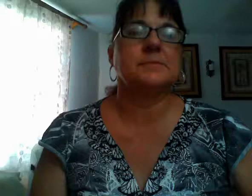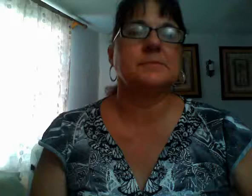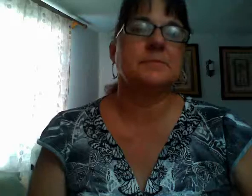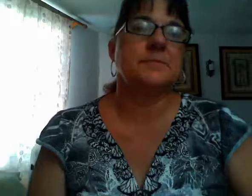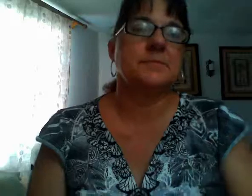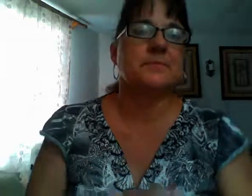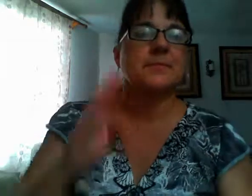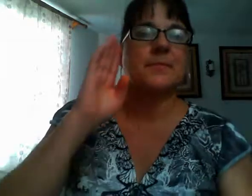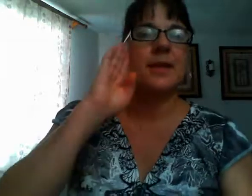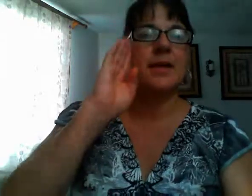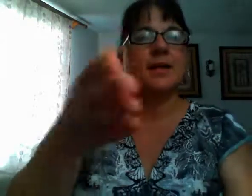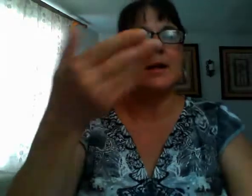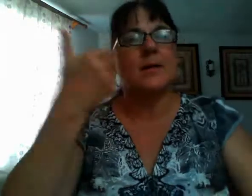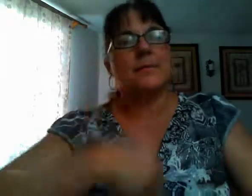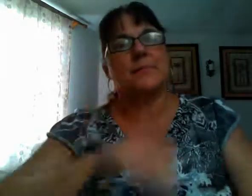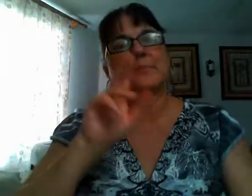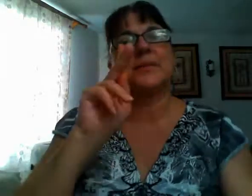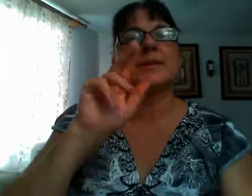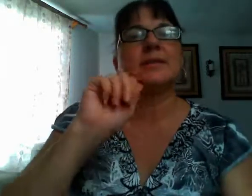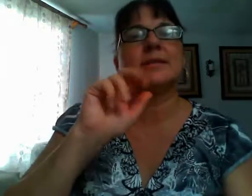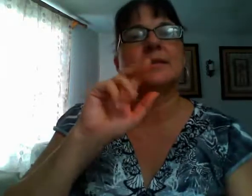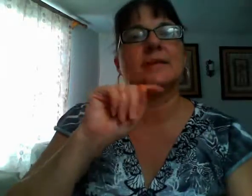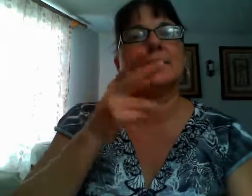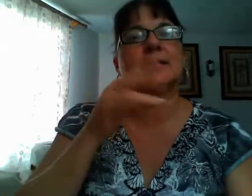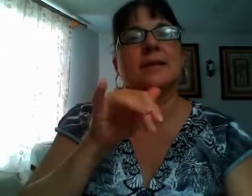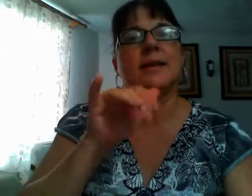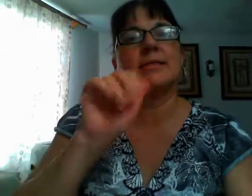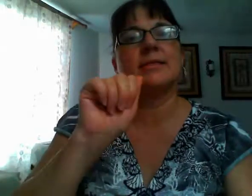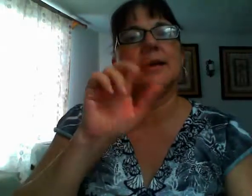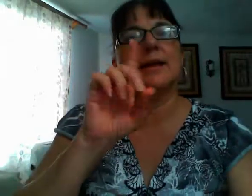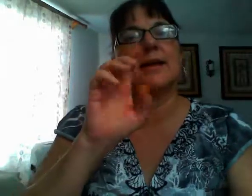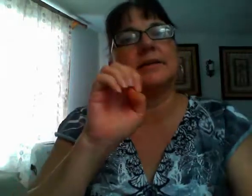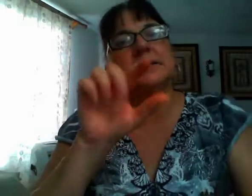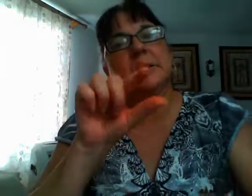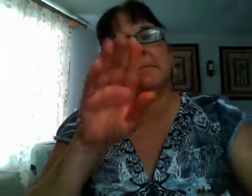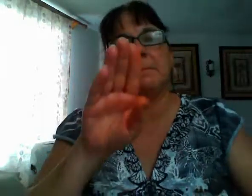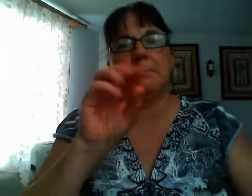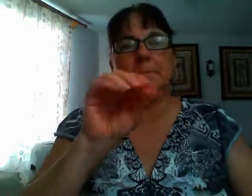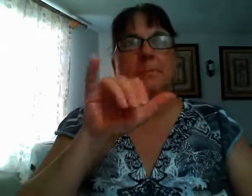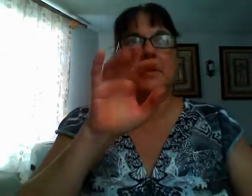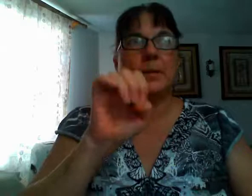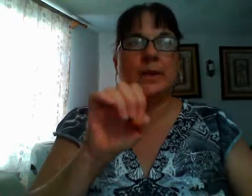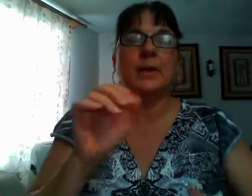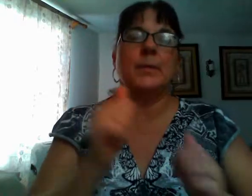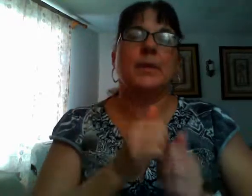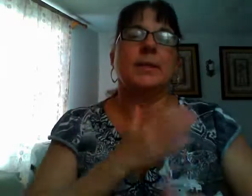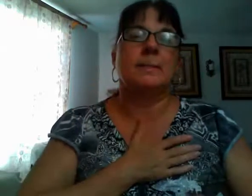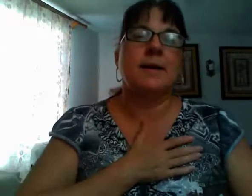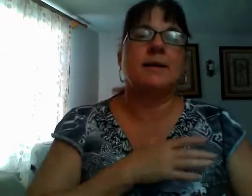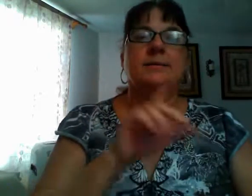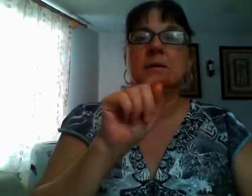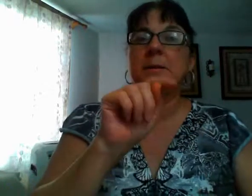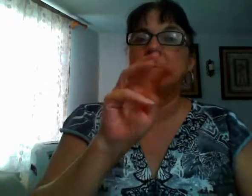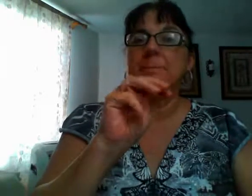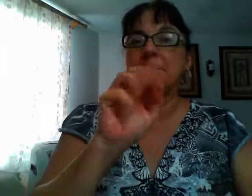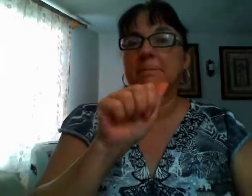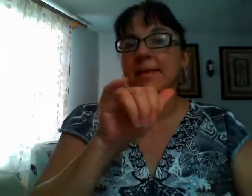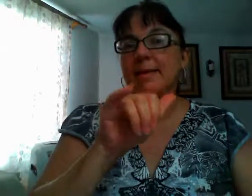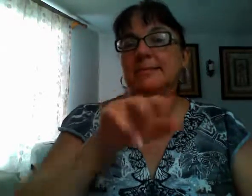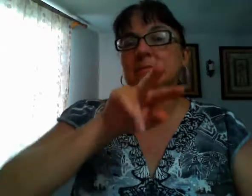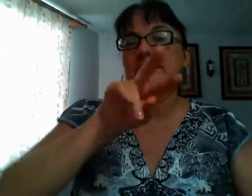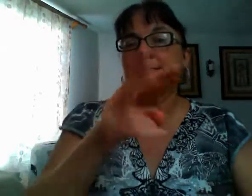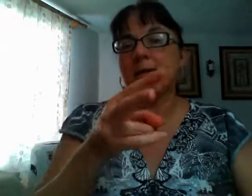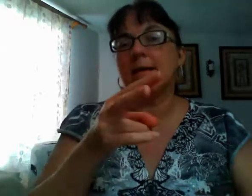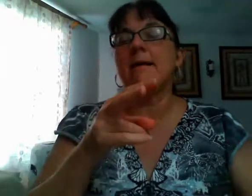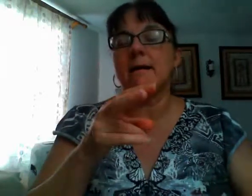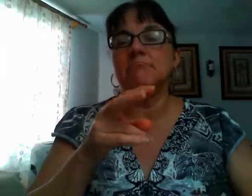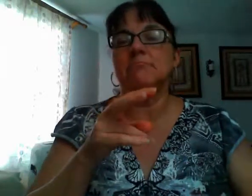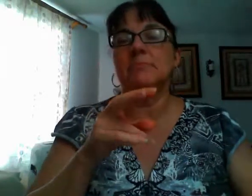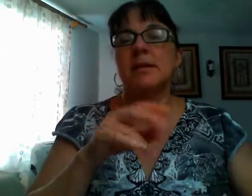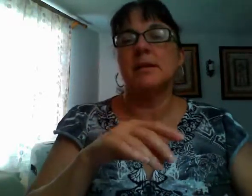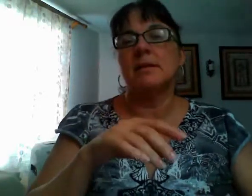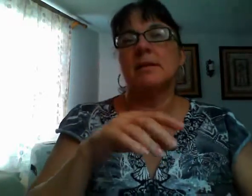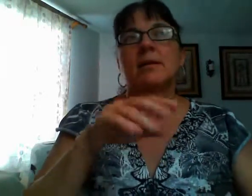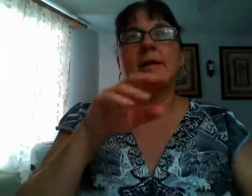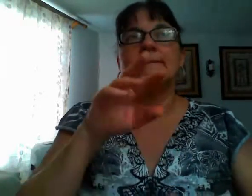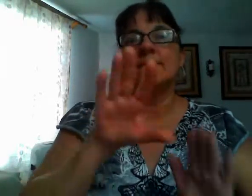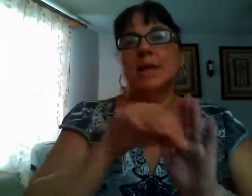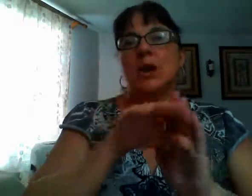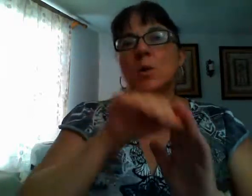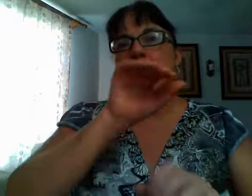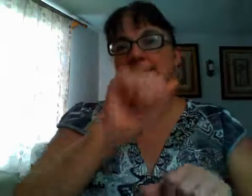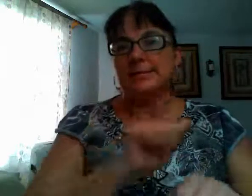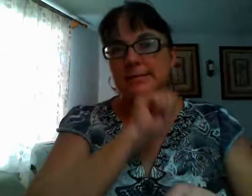Hello, this is Kathy Adegboye with my TMAY #2 video assignment.